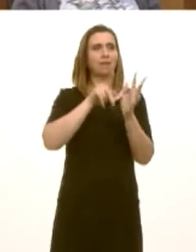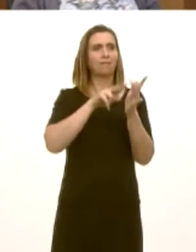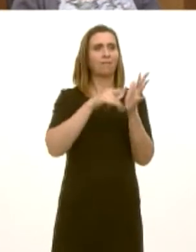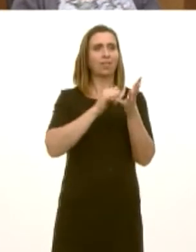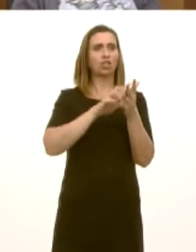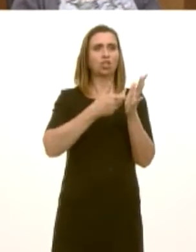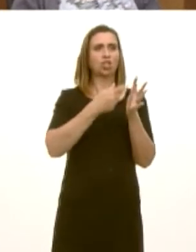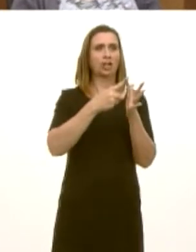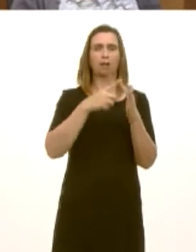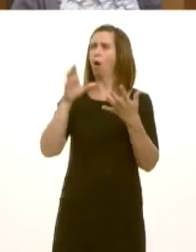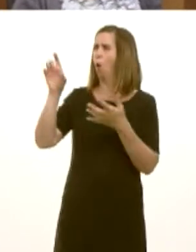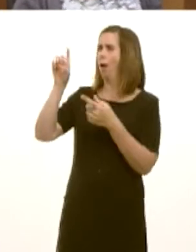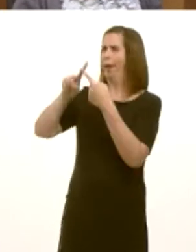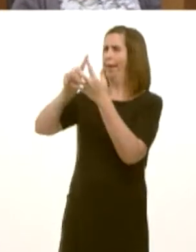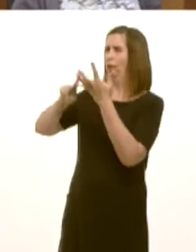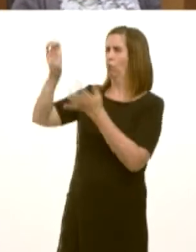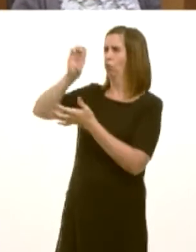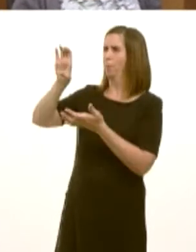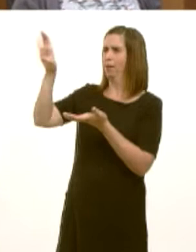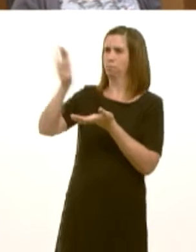have created 1,200 jobs and over 400 businesses in Flintshire.